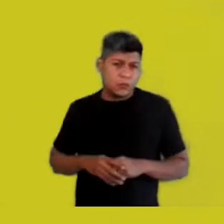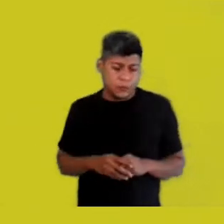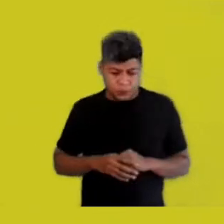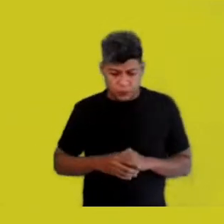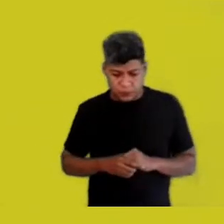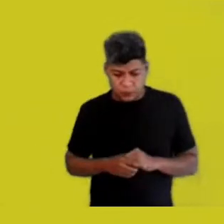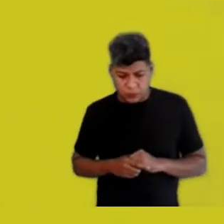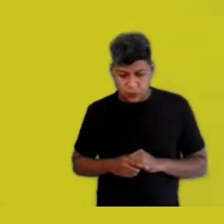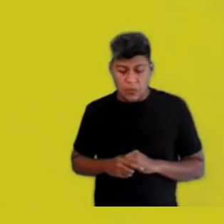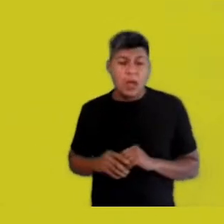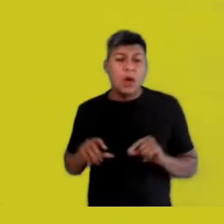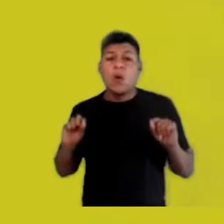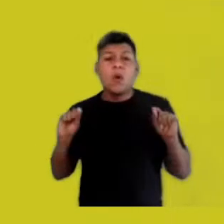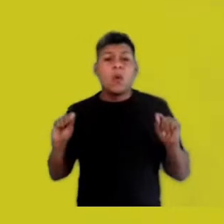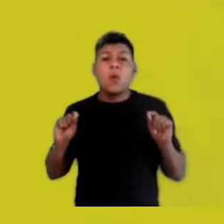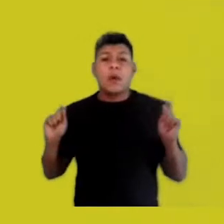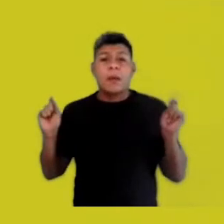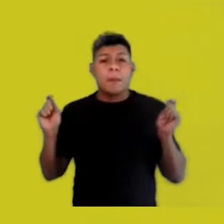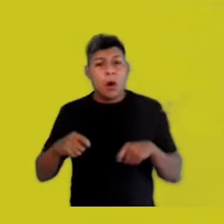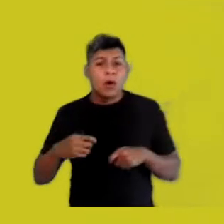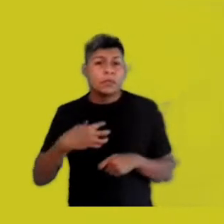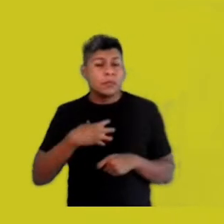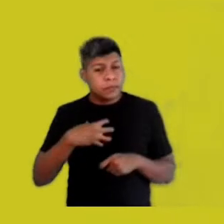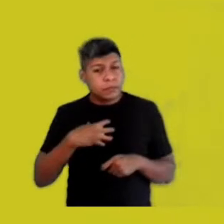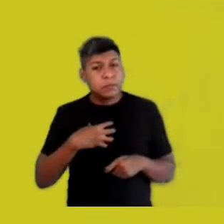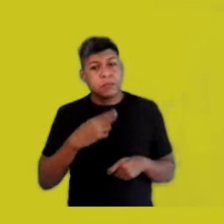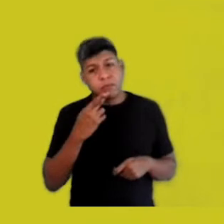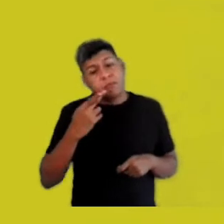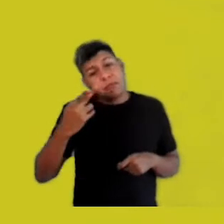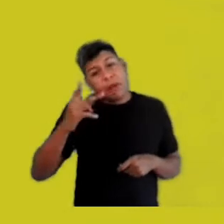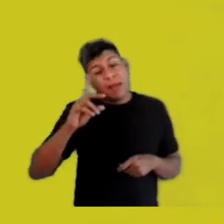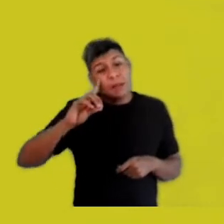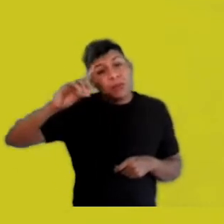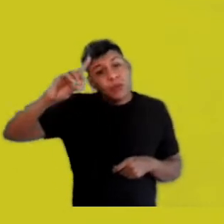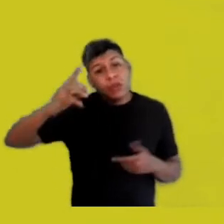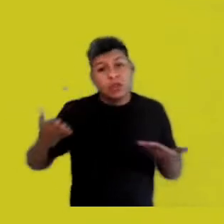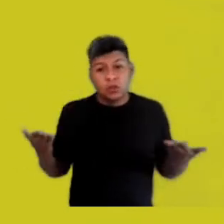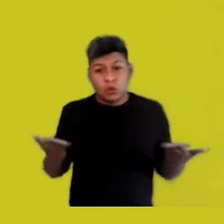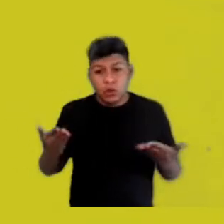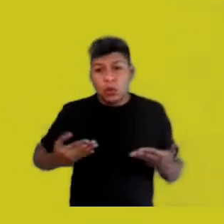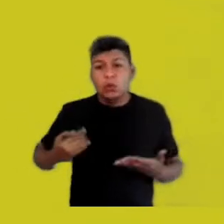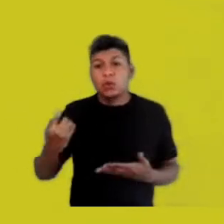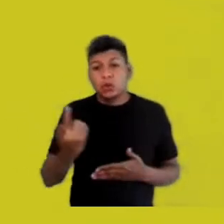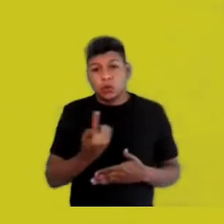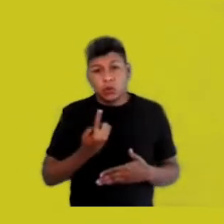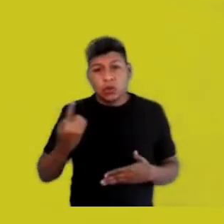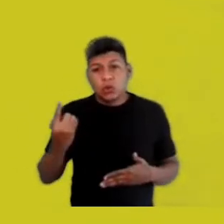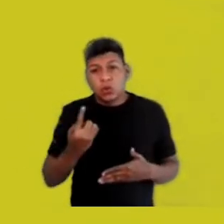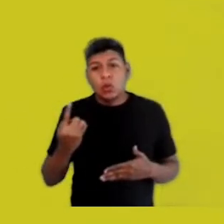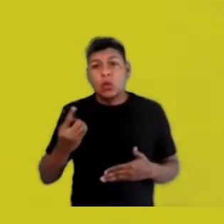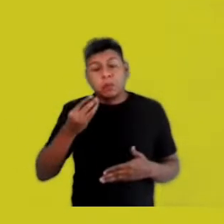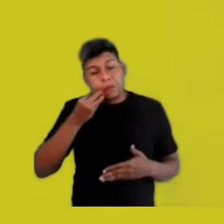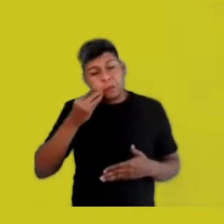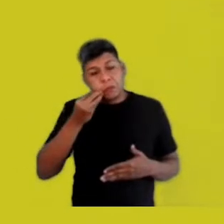What I can point out for today, when we’ll do a prospection with Tiganá and Pedro,